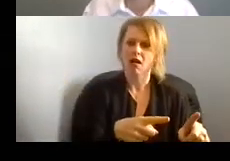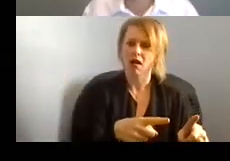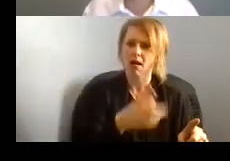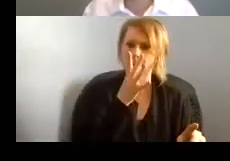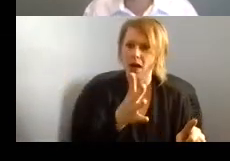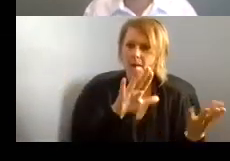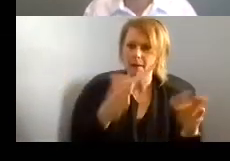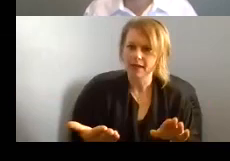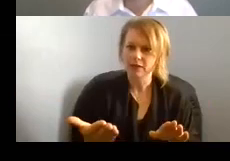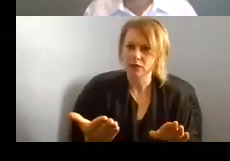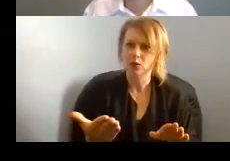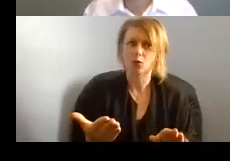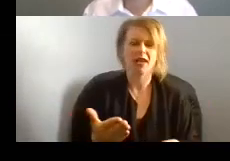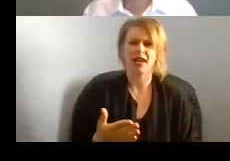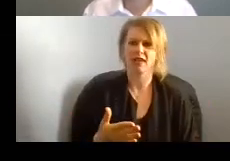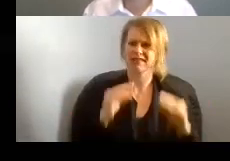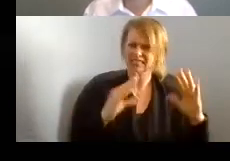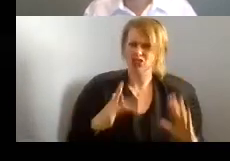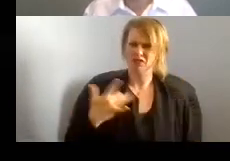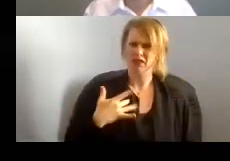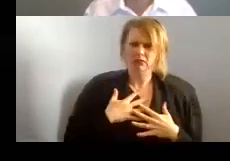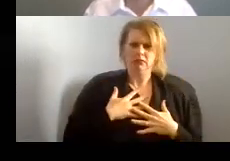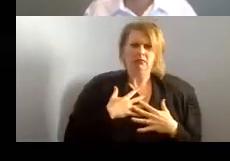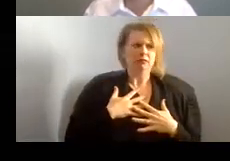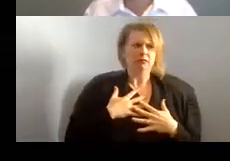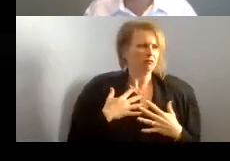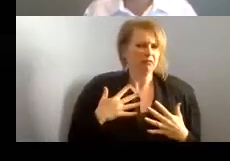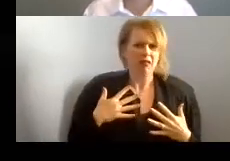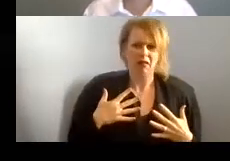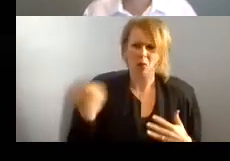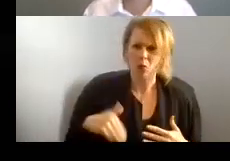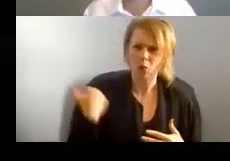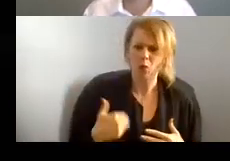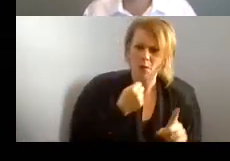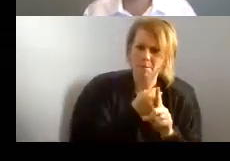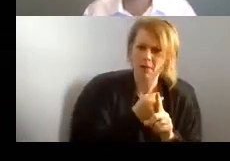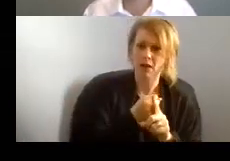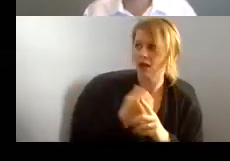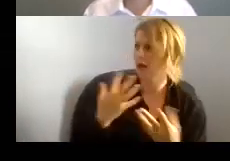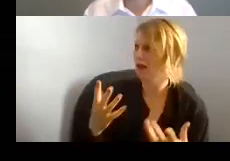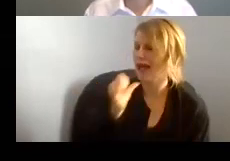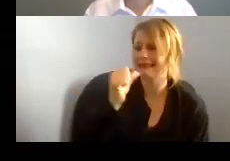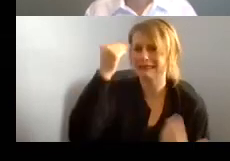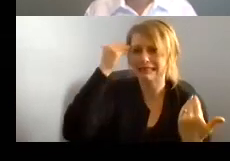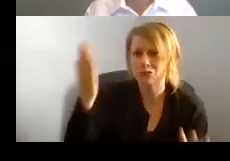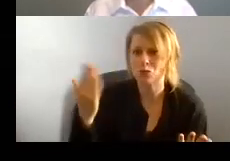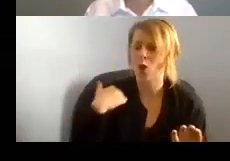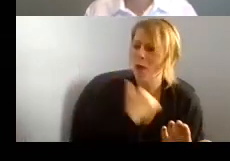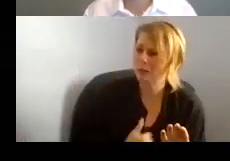She said she gave him a hug. She told him that – how sorry she was, that she didn’t know about it. And started to talk with him,